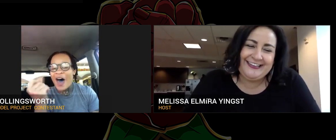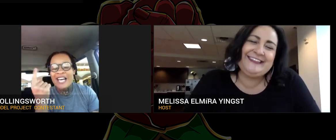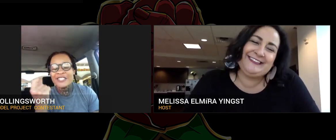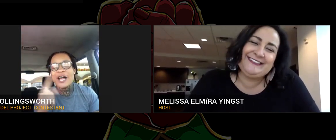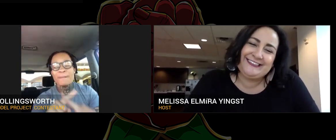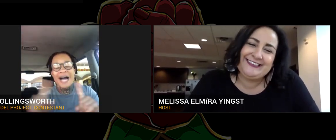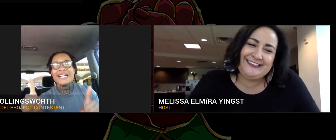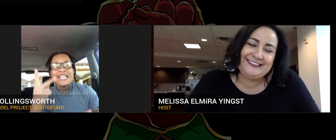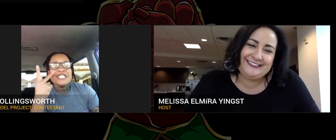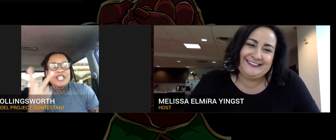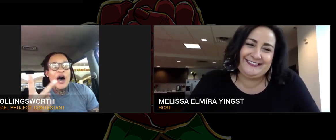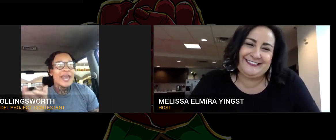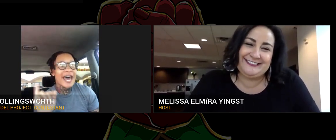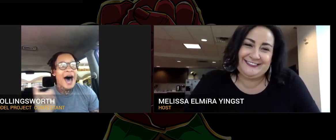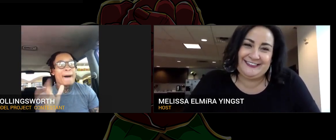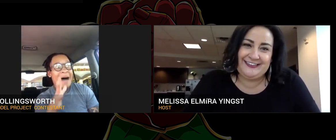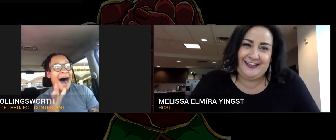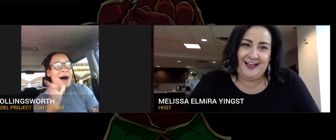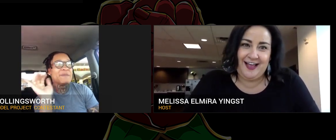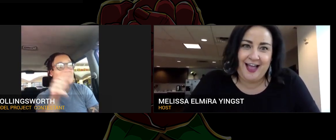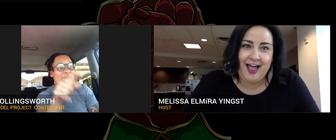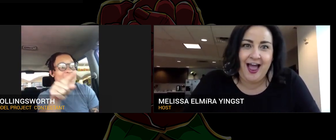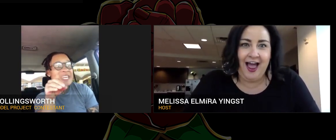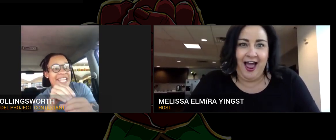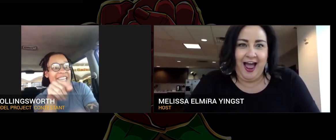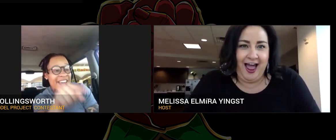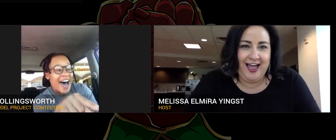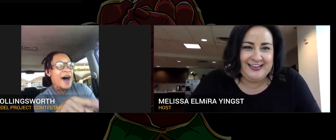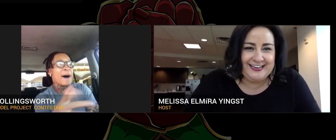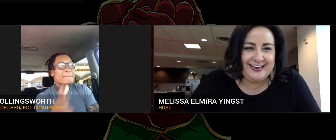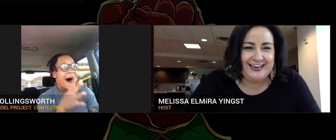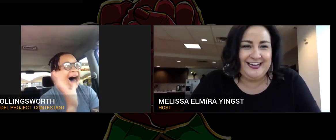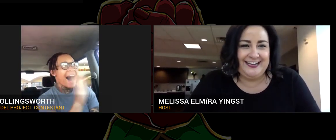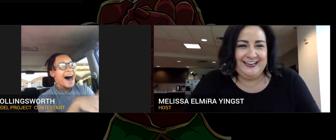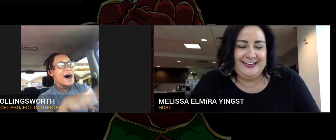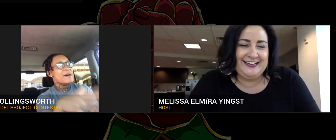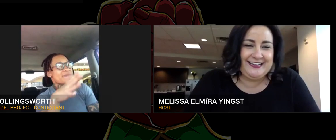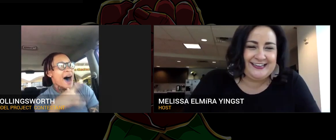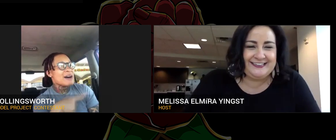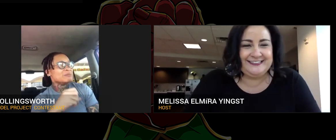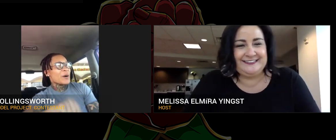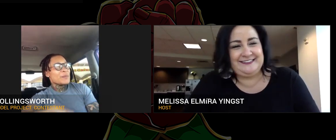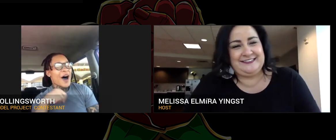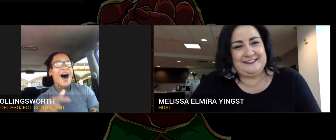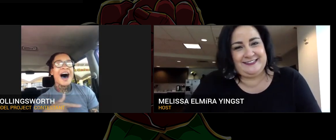They don't understand but they saw like, "Oh, there's Mommy in there!" Like they were like, "Mom!! I'm so proud of you."